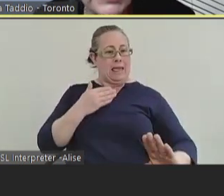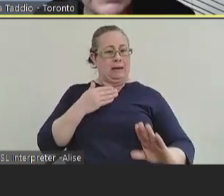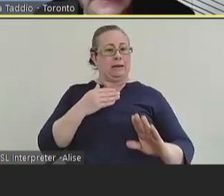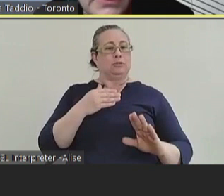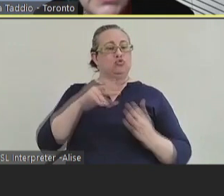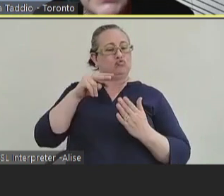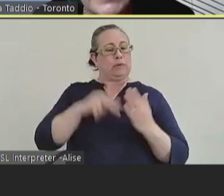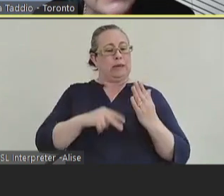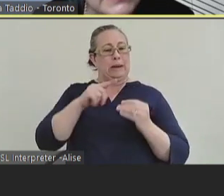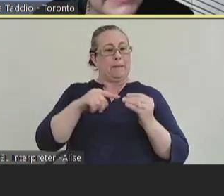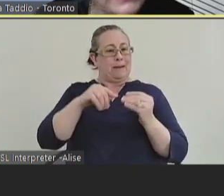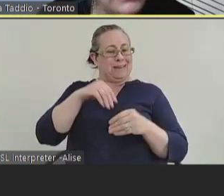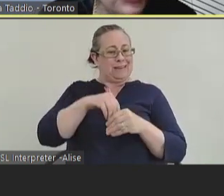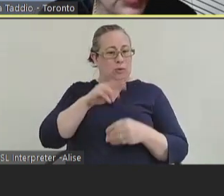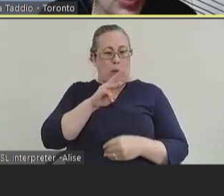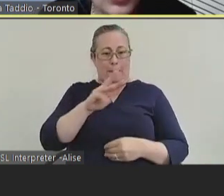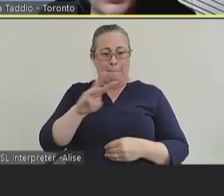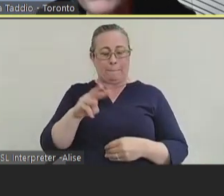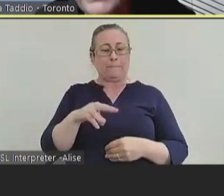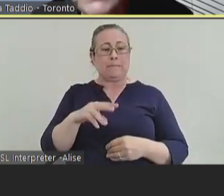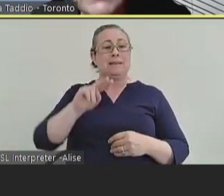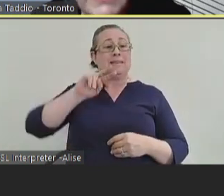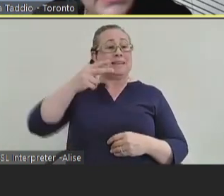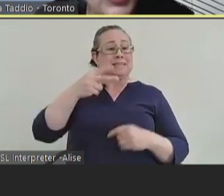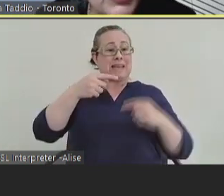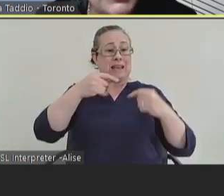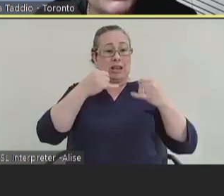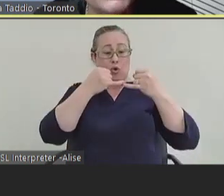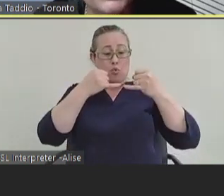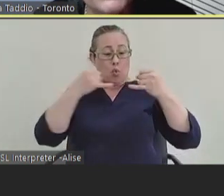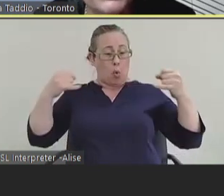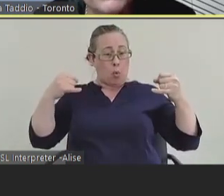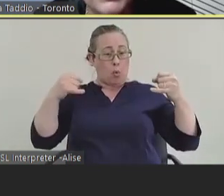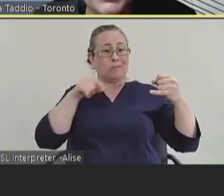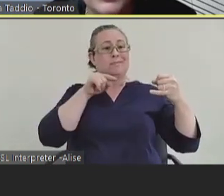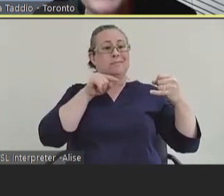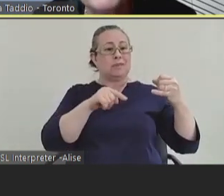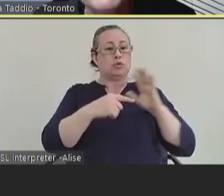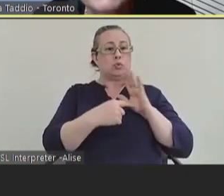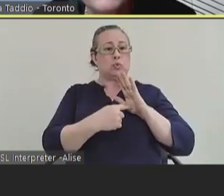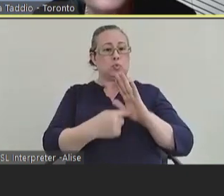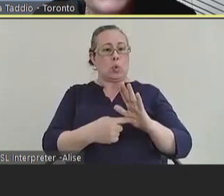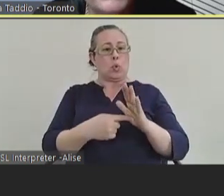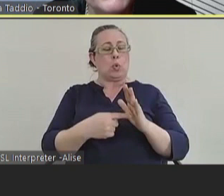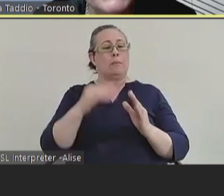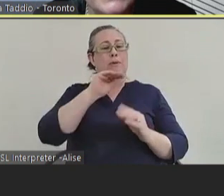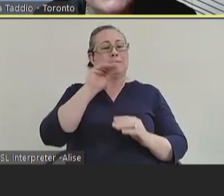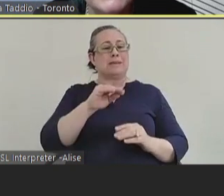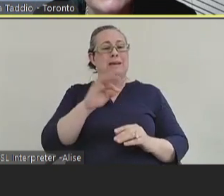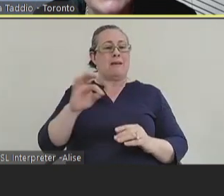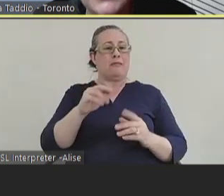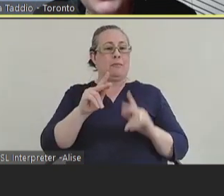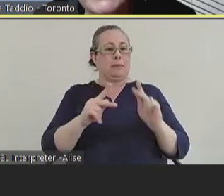of thing. And the second row of this table shows you what percent of people said that actually